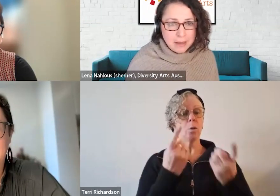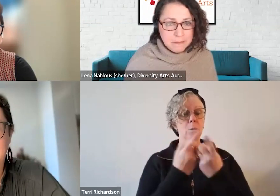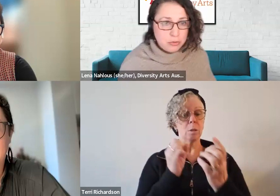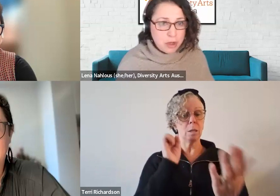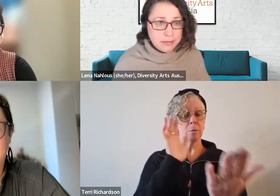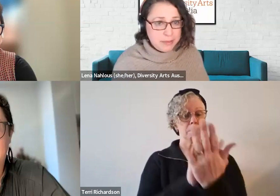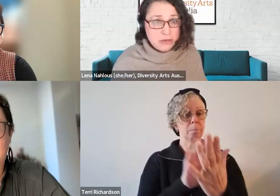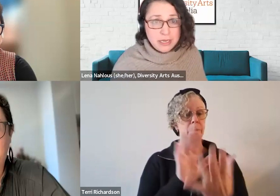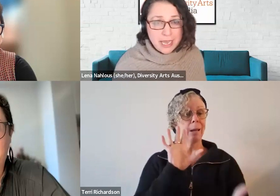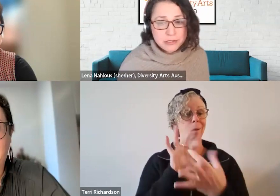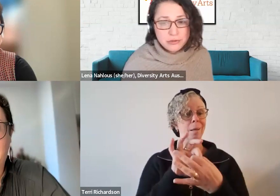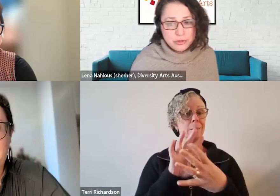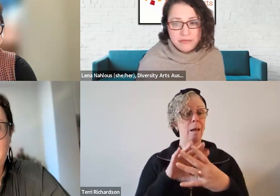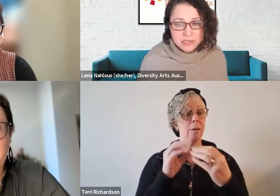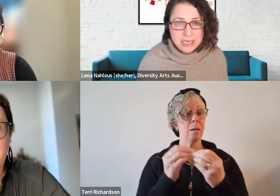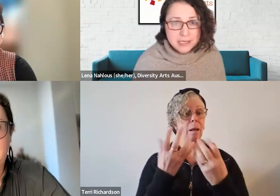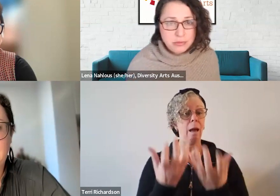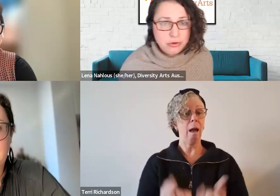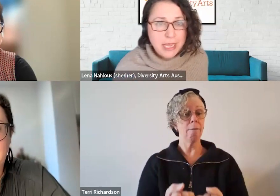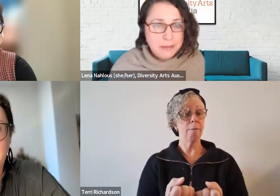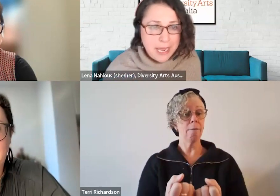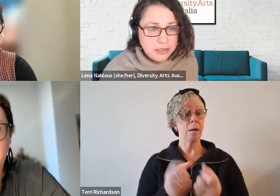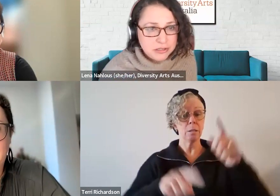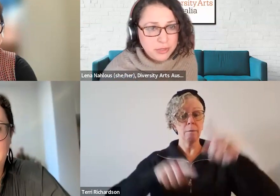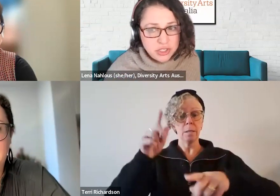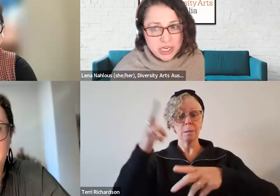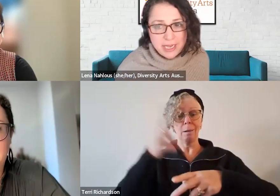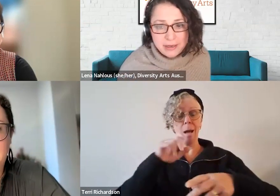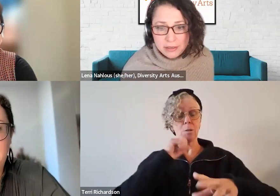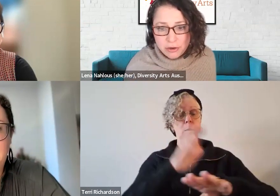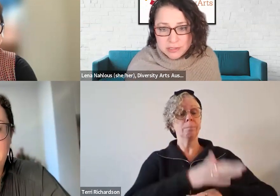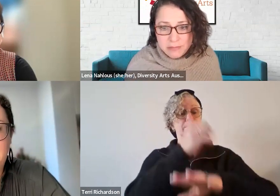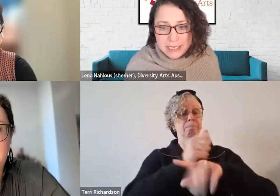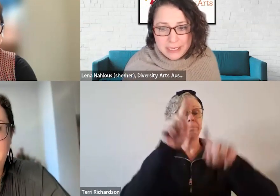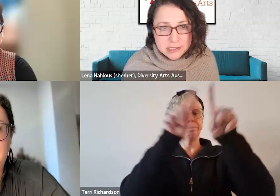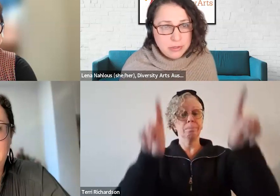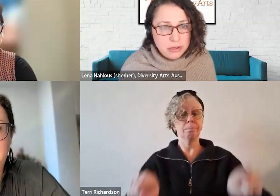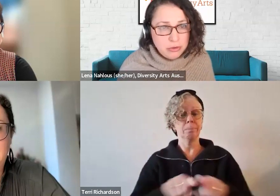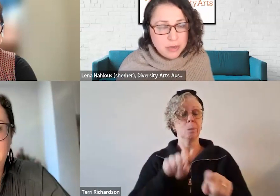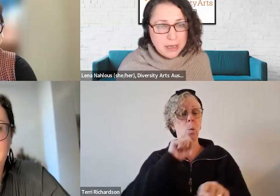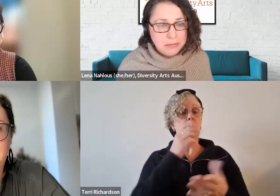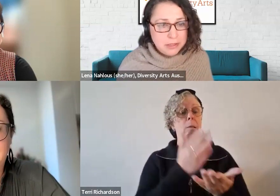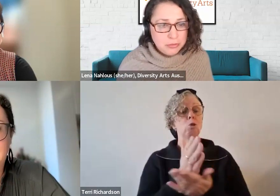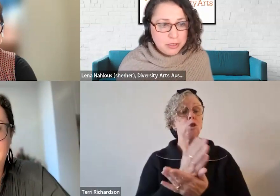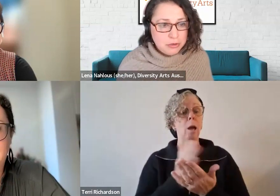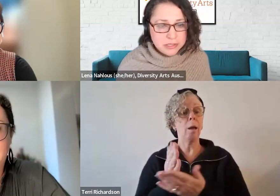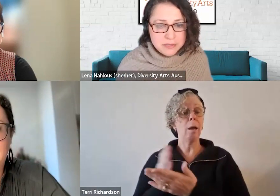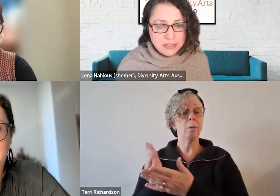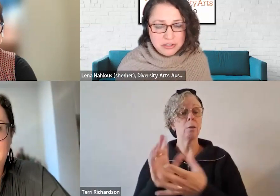It will either be Australia Council or Diversity Arts will create a page that we can share those many links with you. What an awesome session.